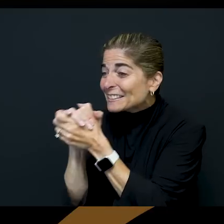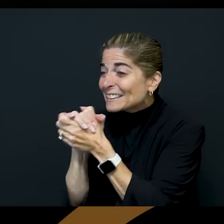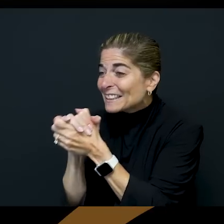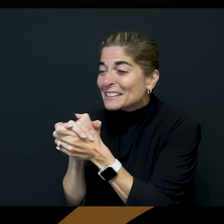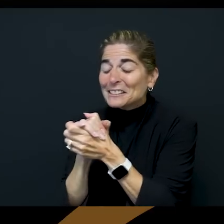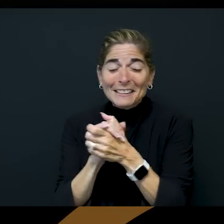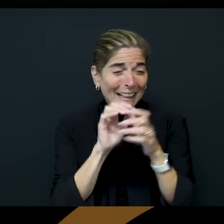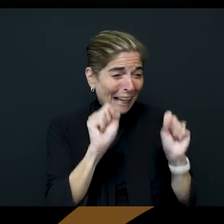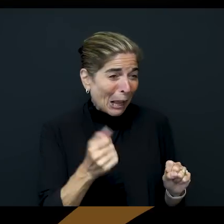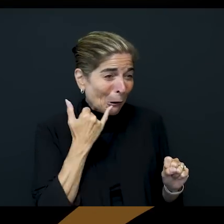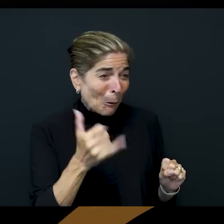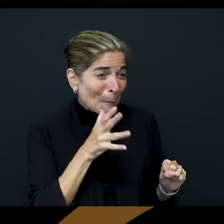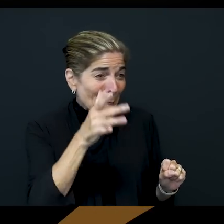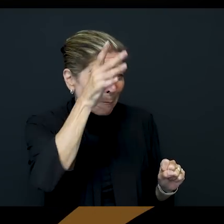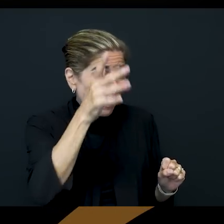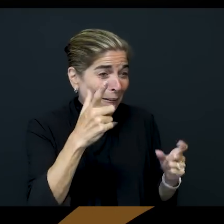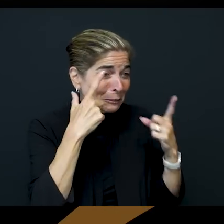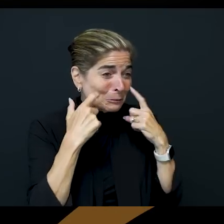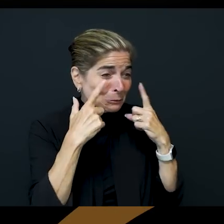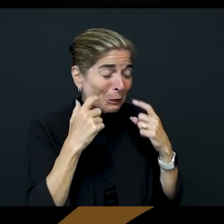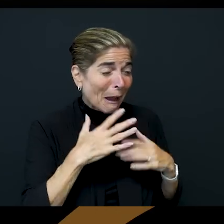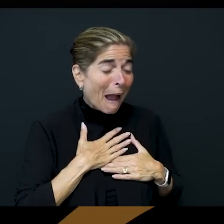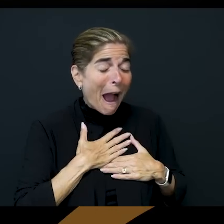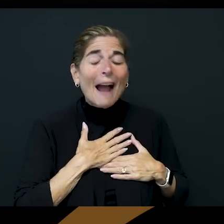Can I call my parents? Yes.